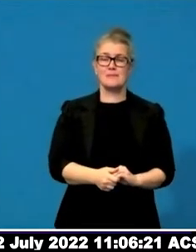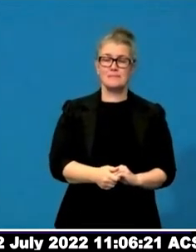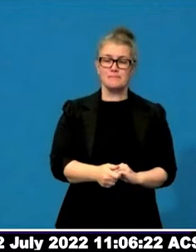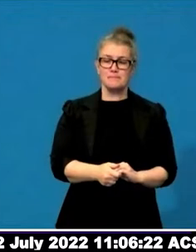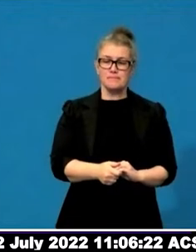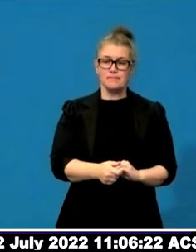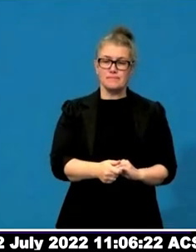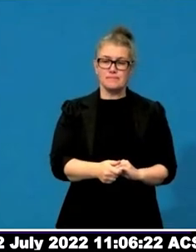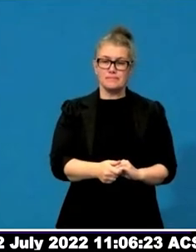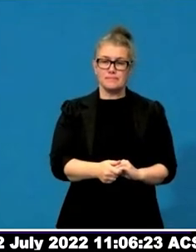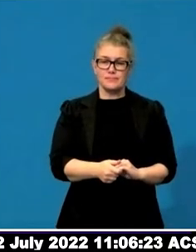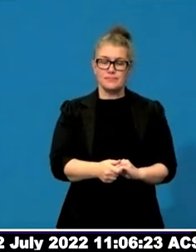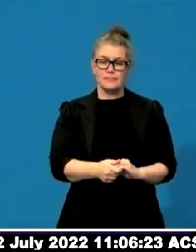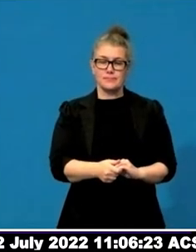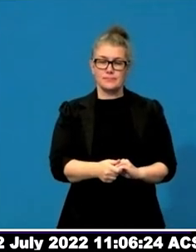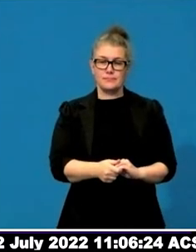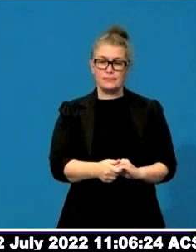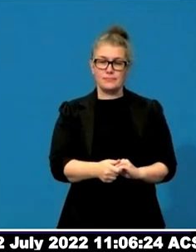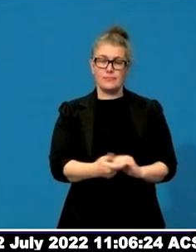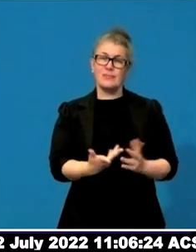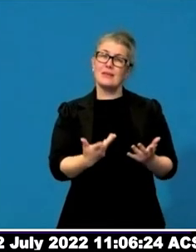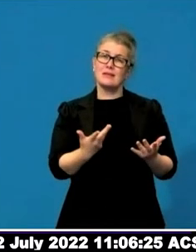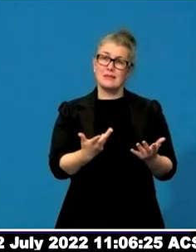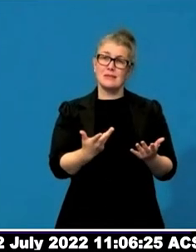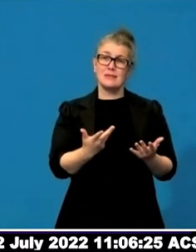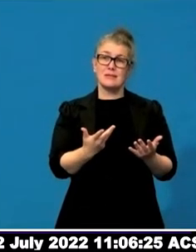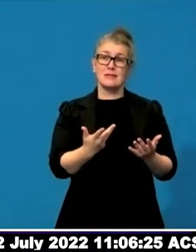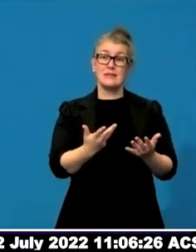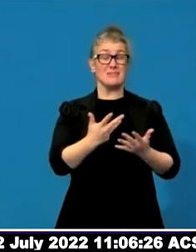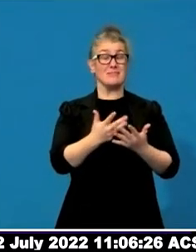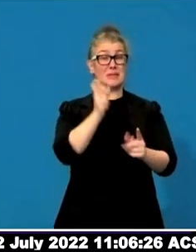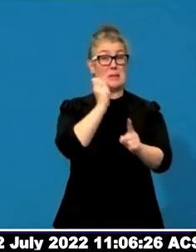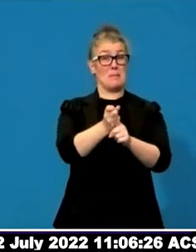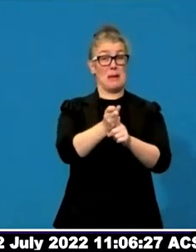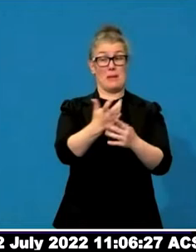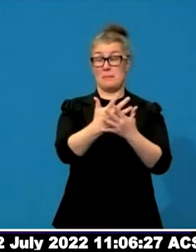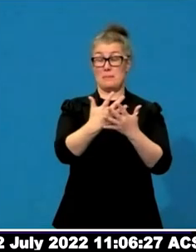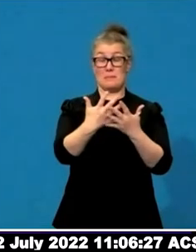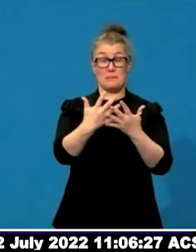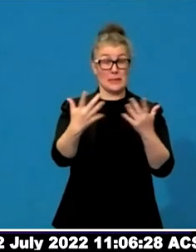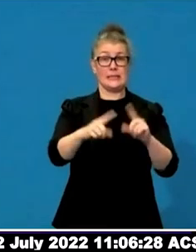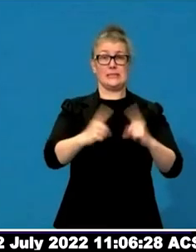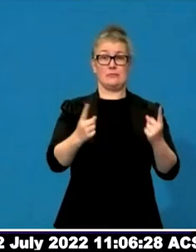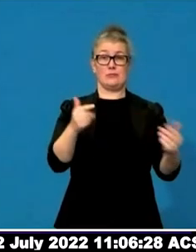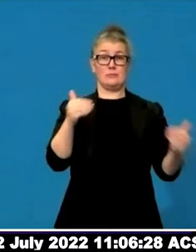and that makes a very big difference. In trying to obtain